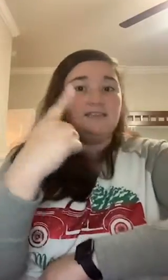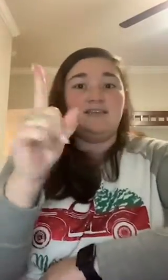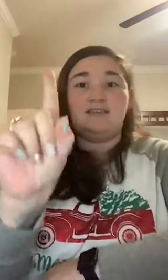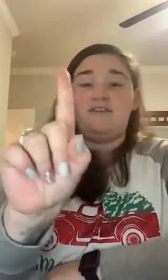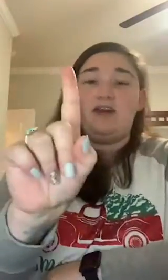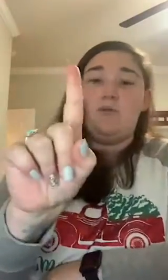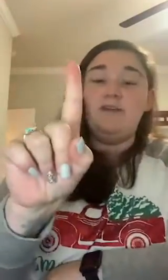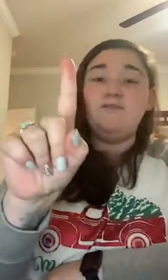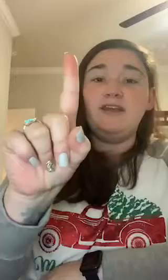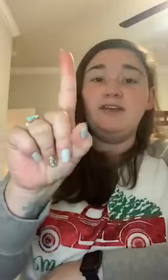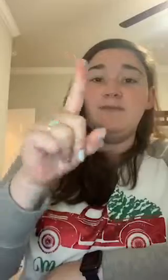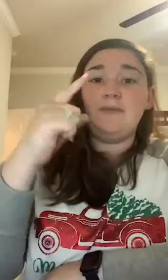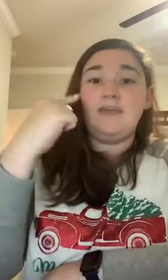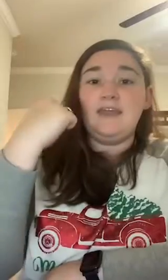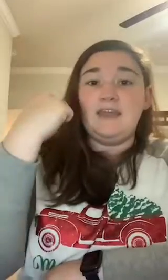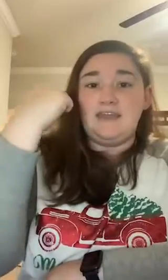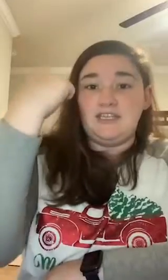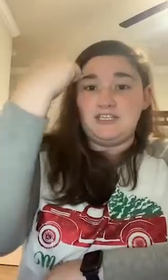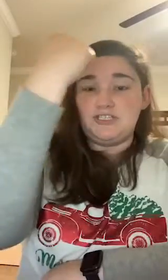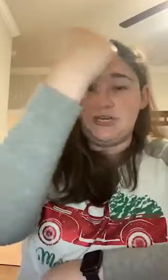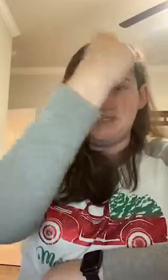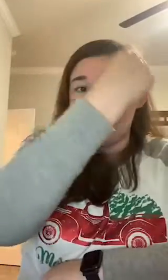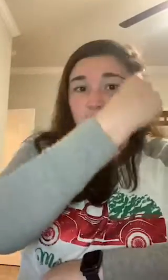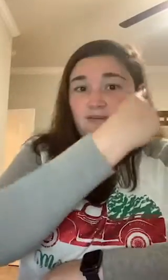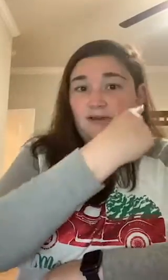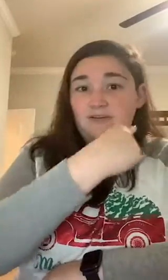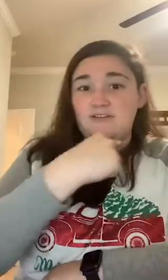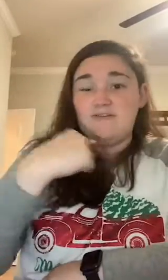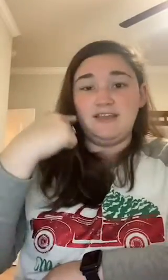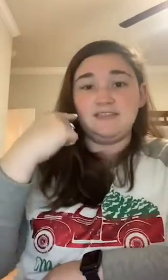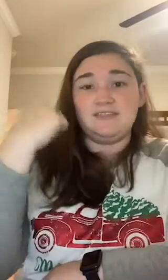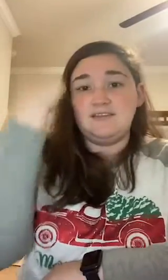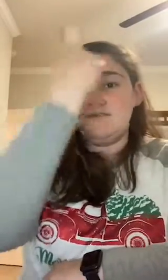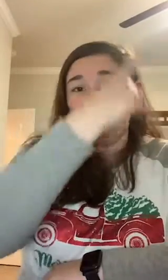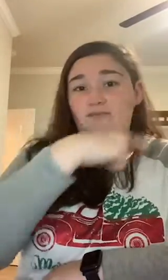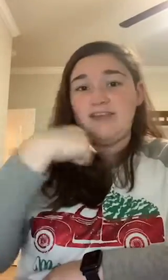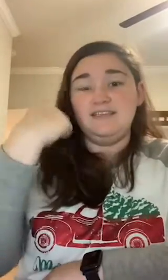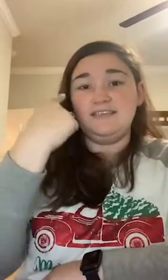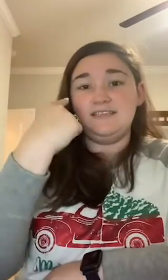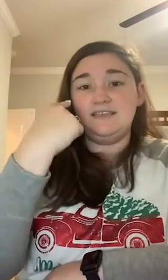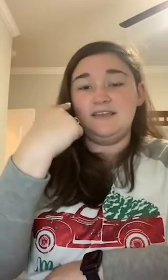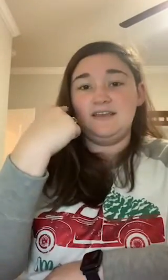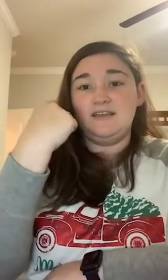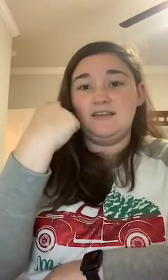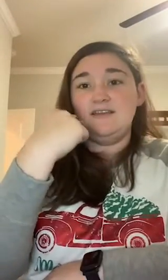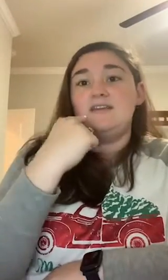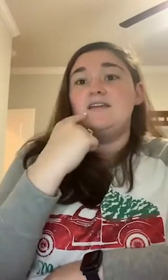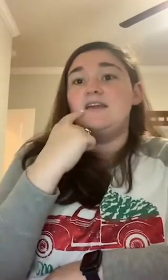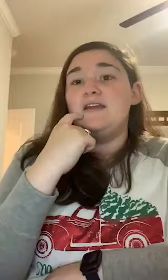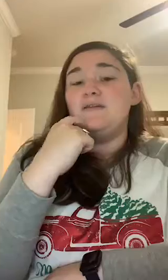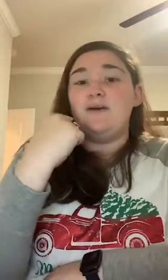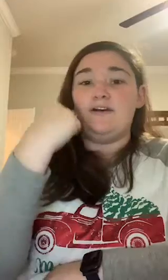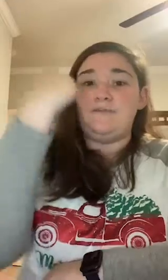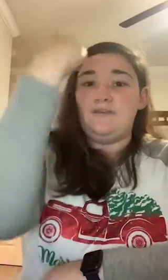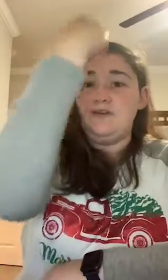so you've got one finger and it just traces around your face... face, well you don't have to